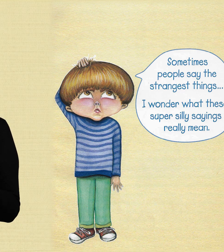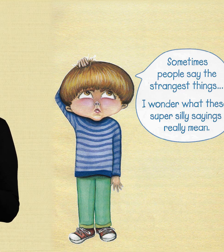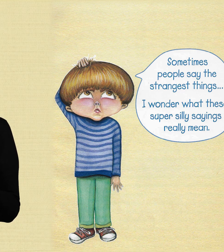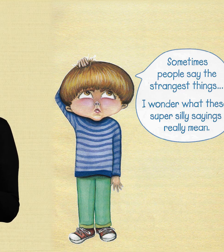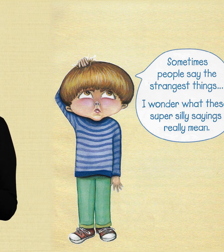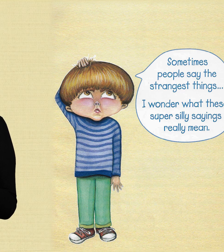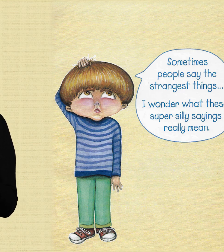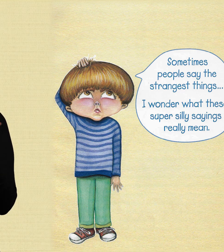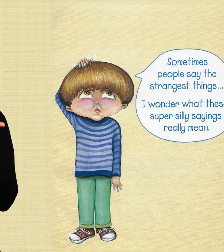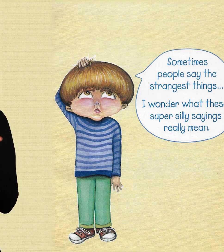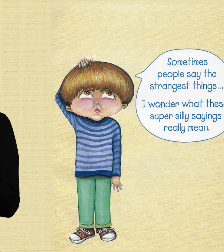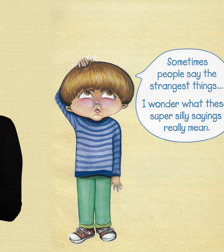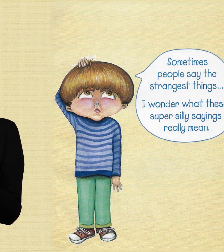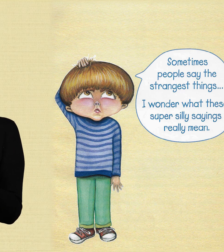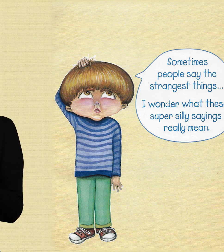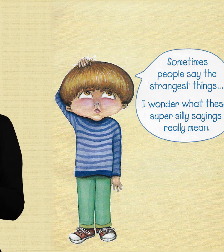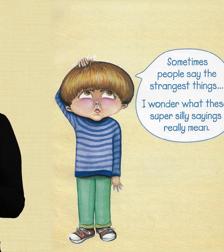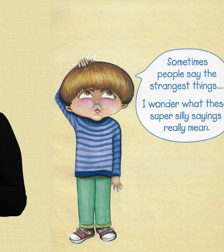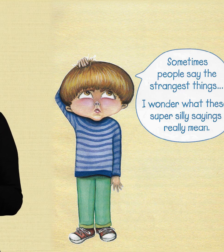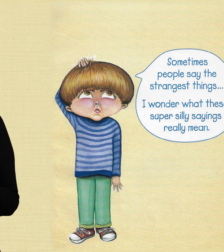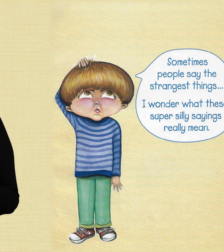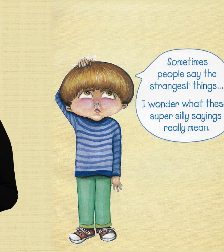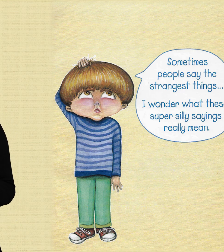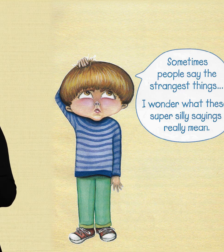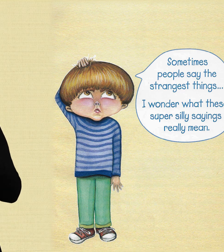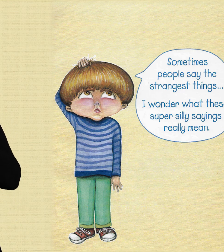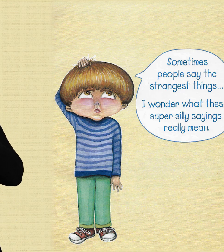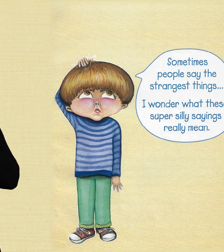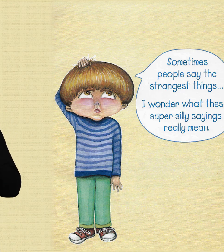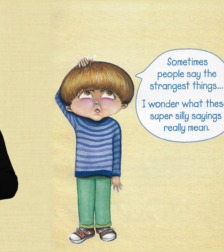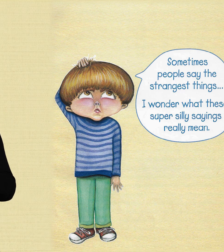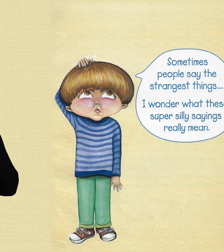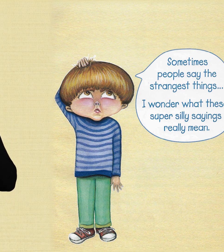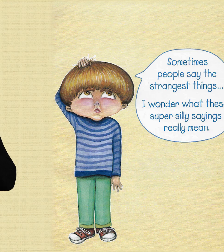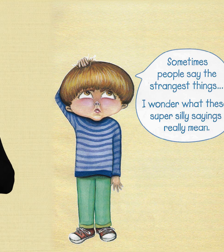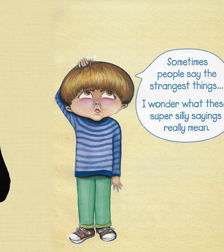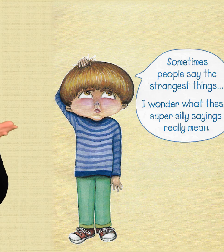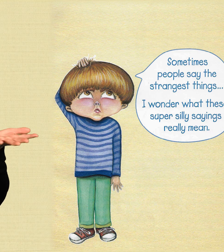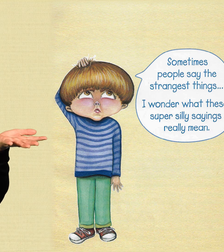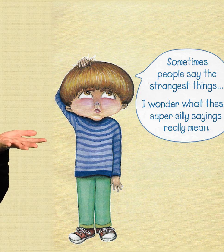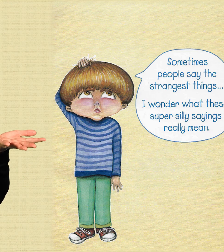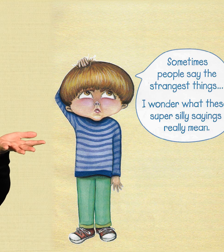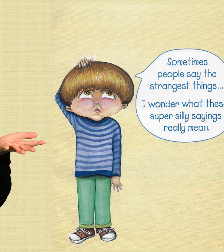I wonder what these super silly sayings really mean.